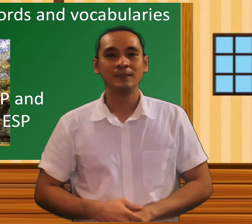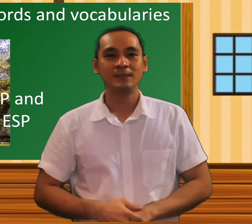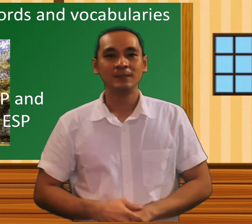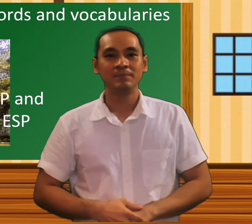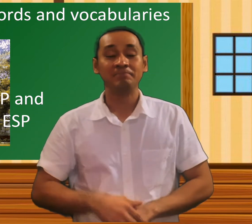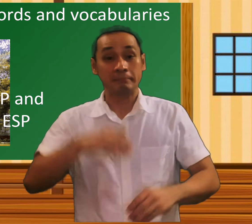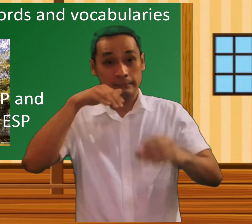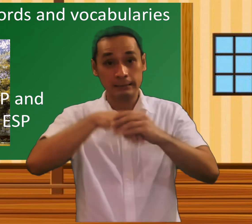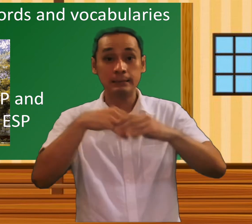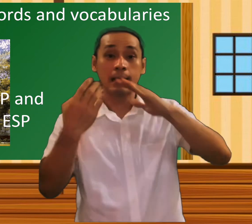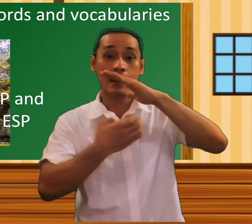in the elementary department